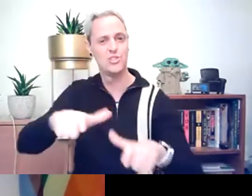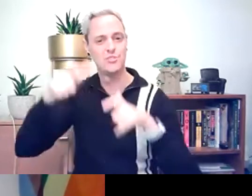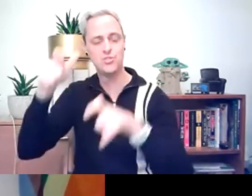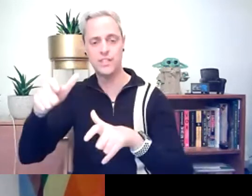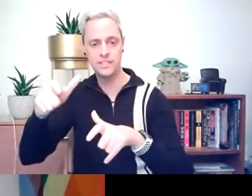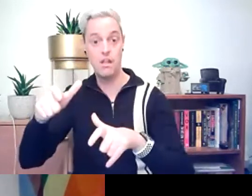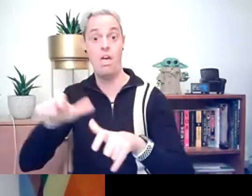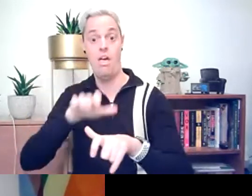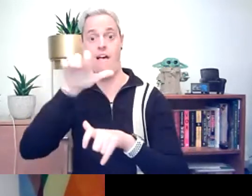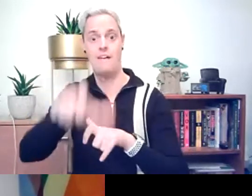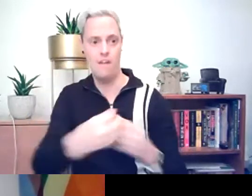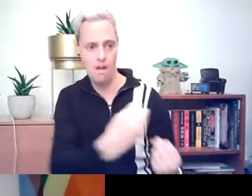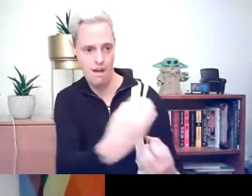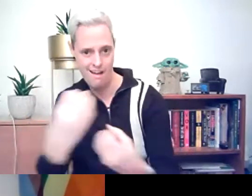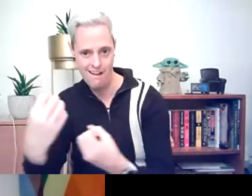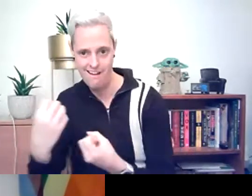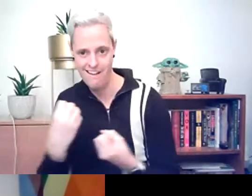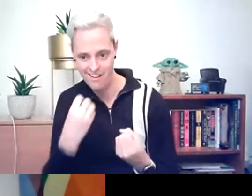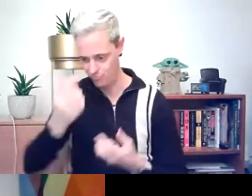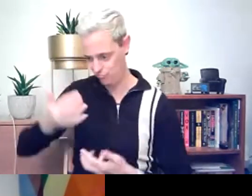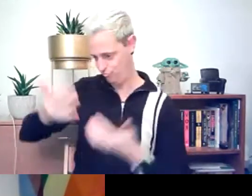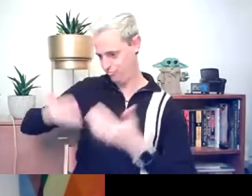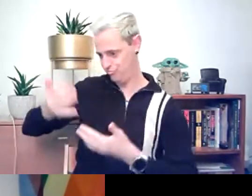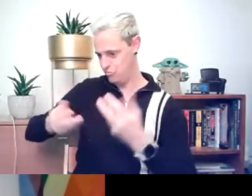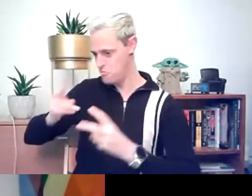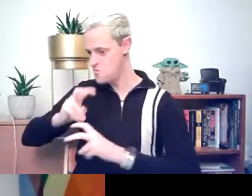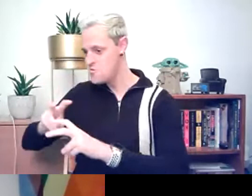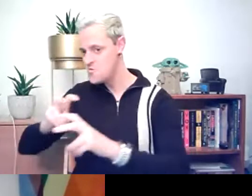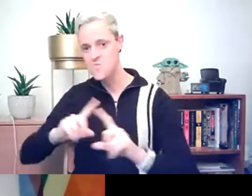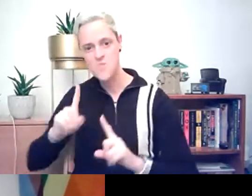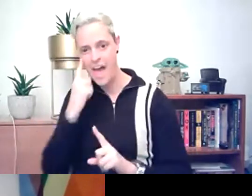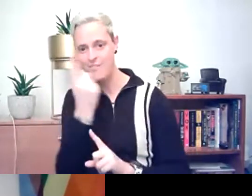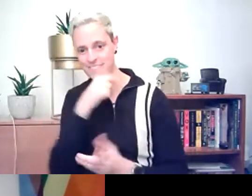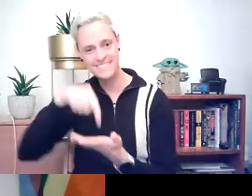study and then turned it around and produce the findings which is almost unheard of, but